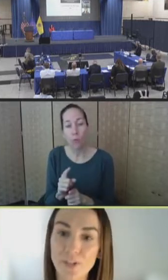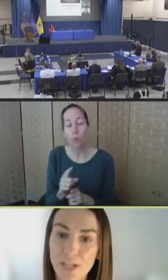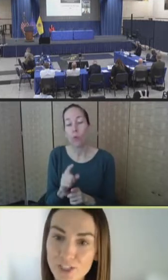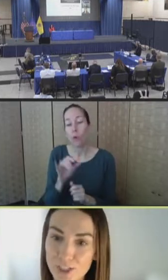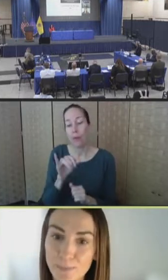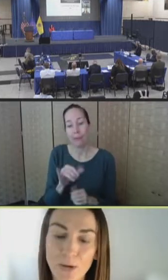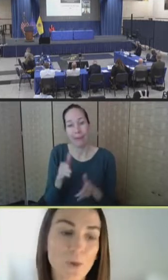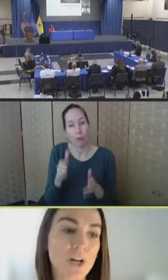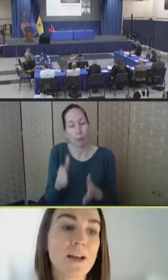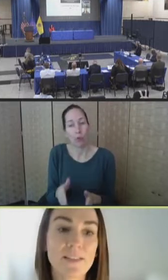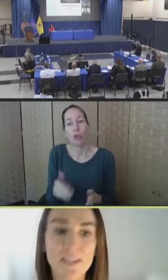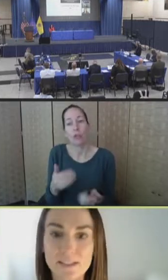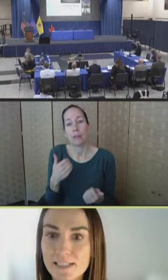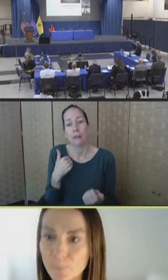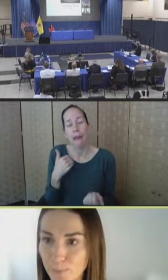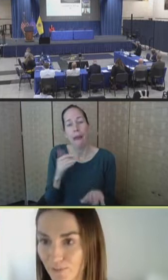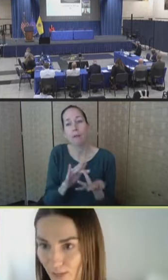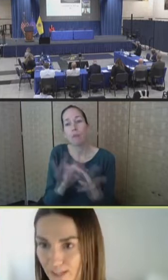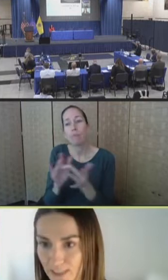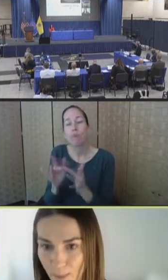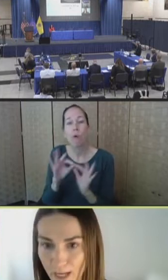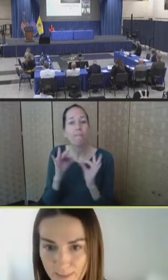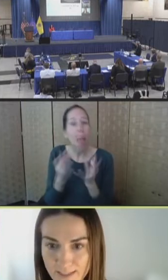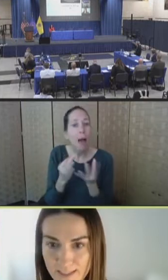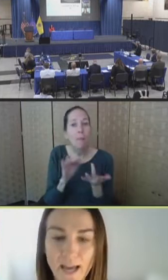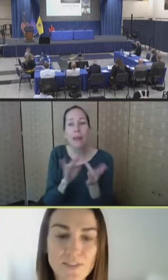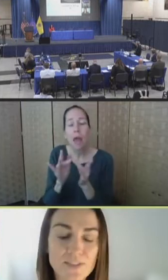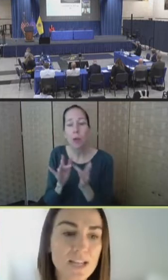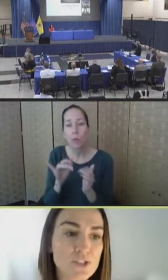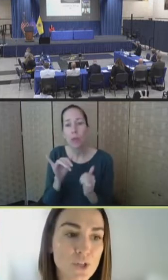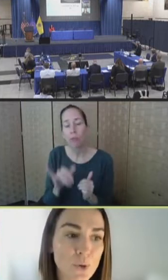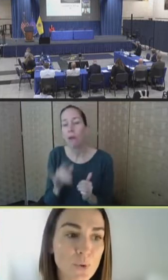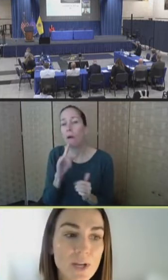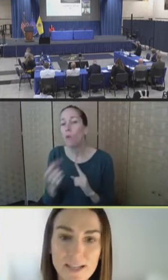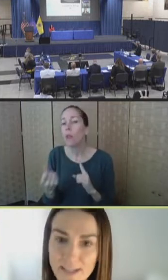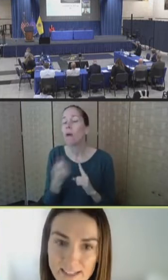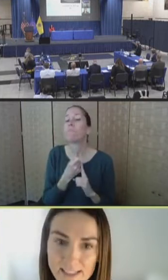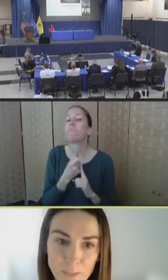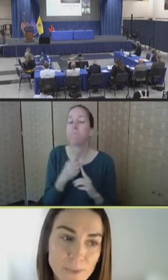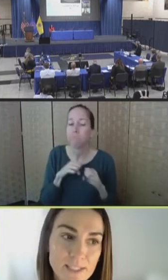their kinship network that is deeply affected by these deaths. And so, next slide, please.